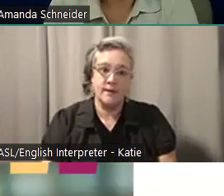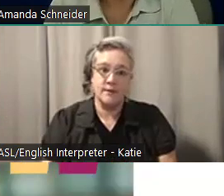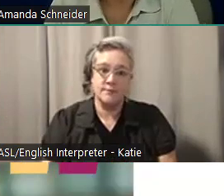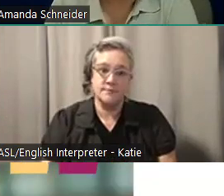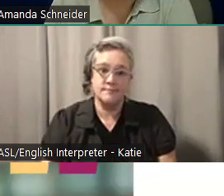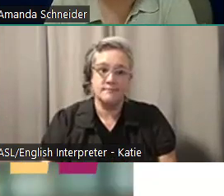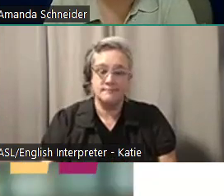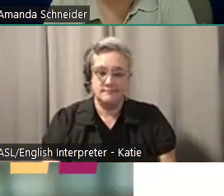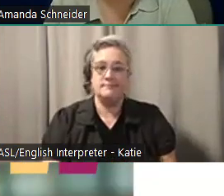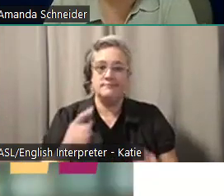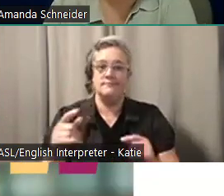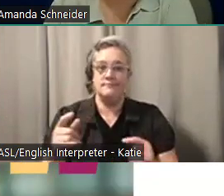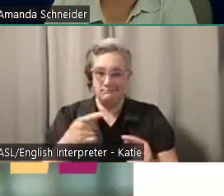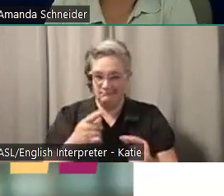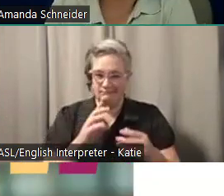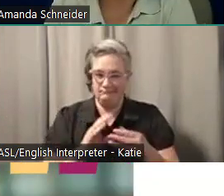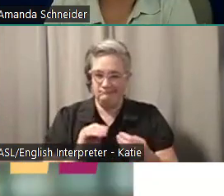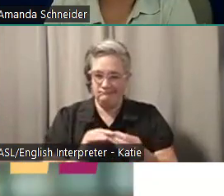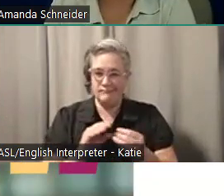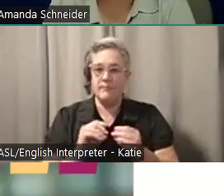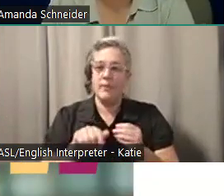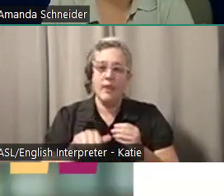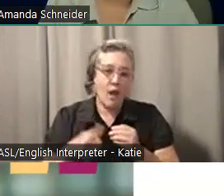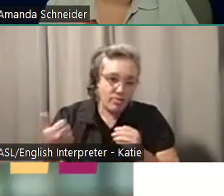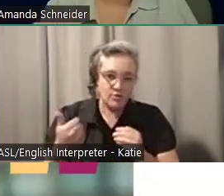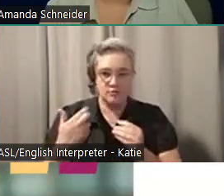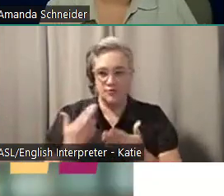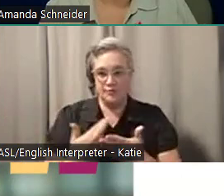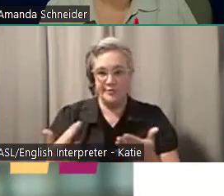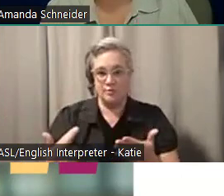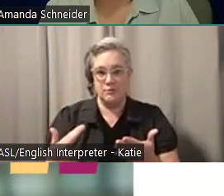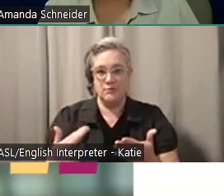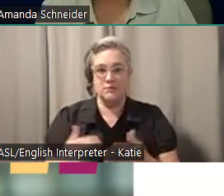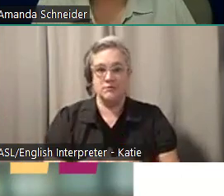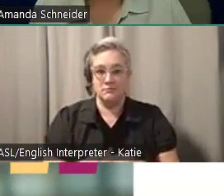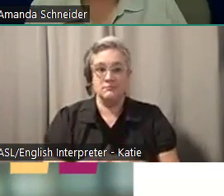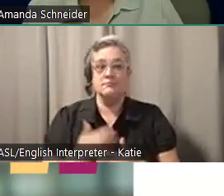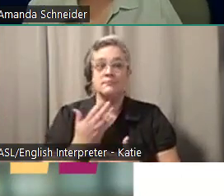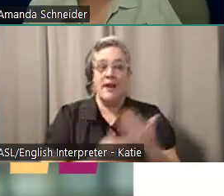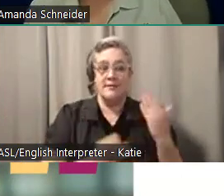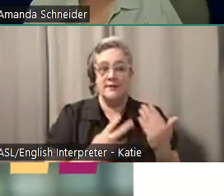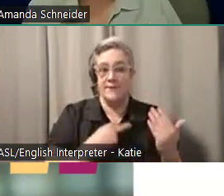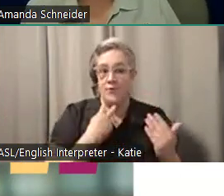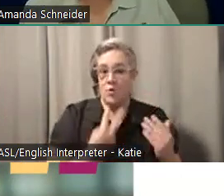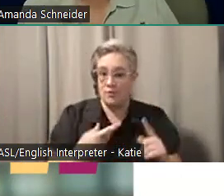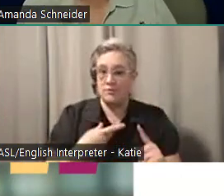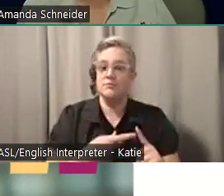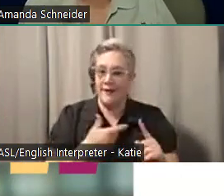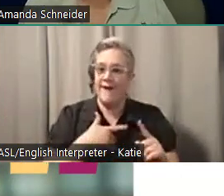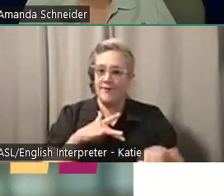And then just wanting to mention some other additional resources. Um, Hands-On Voices has an early literacy